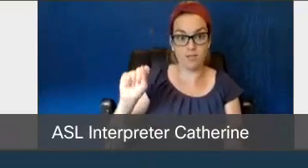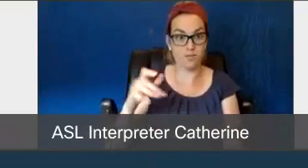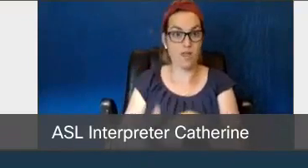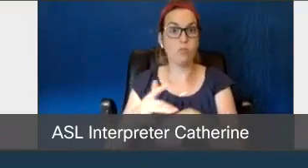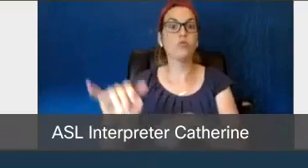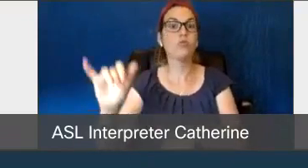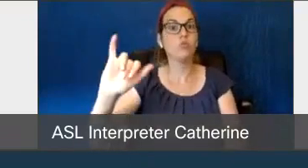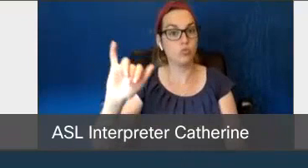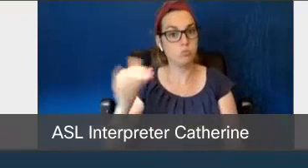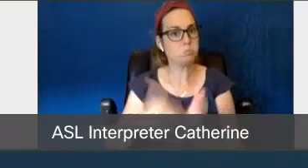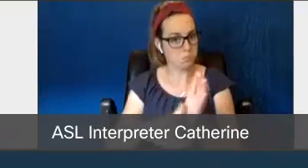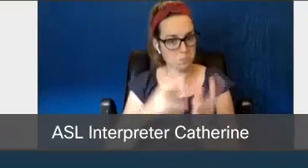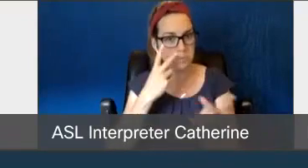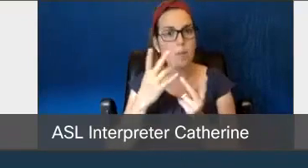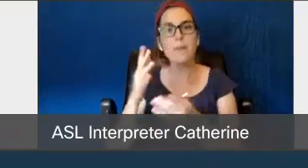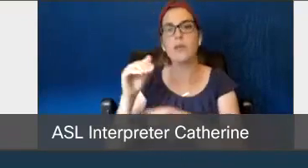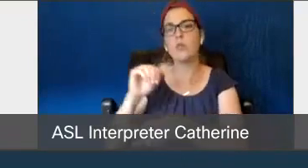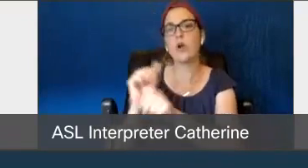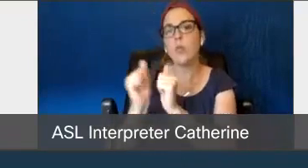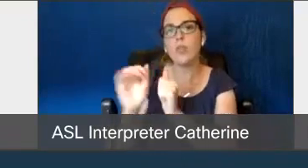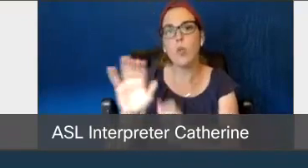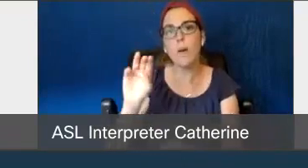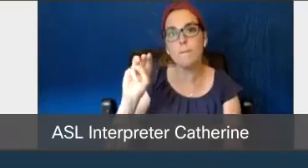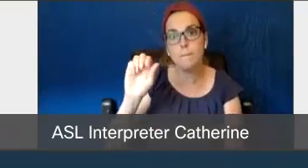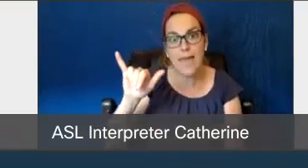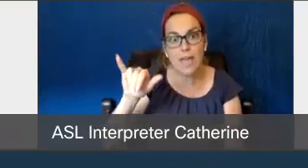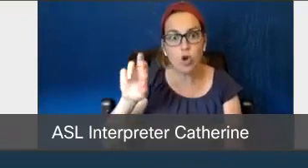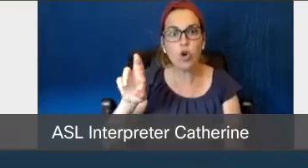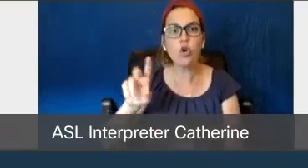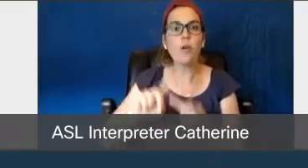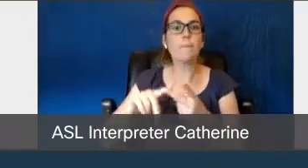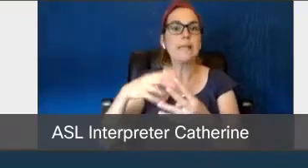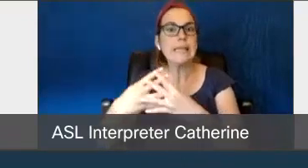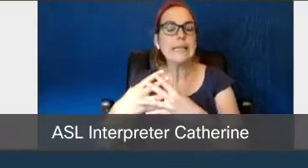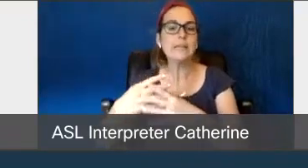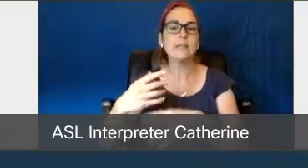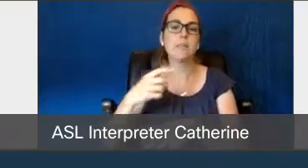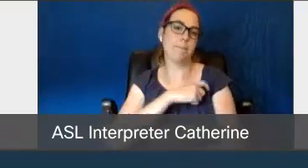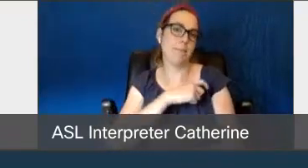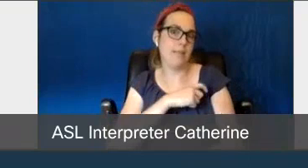with your mayors, your jails and your police agencies, they have grants out there tremendously to deal